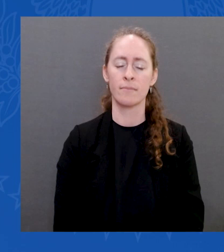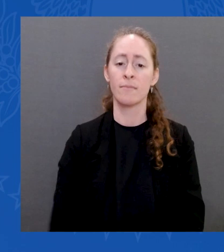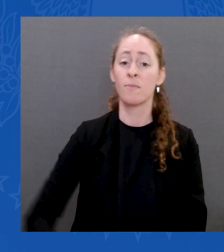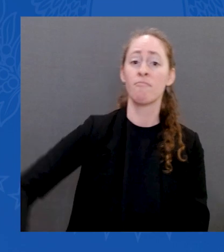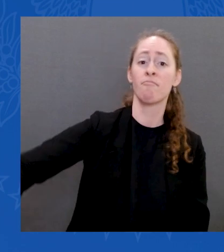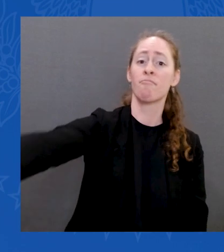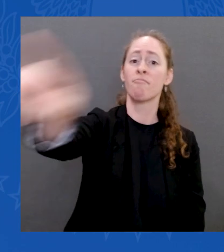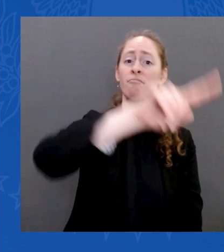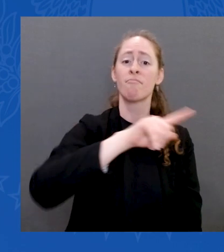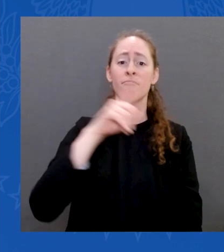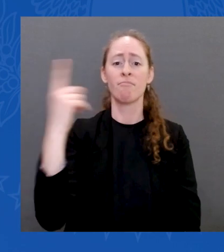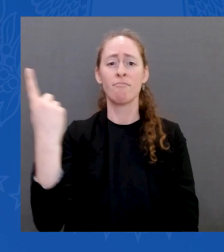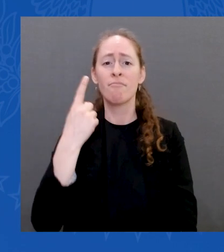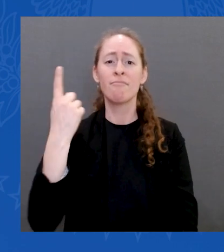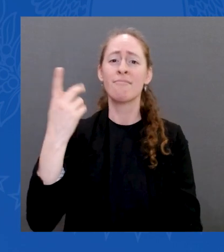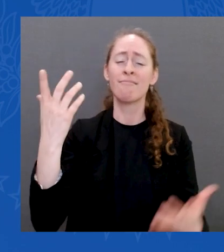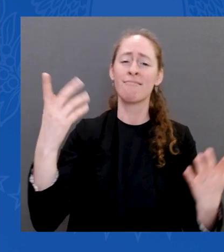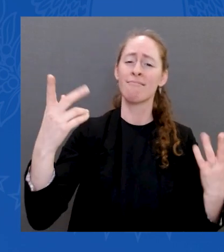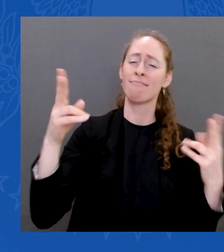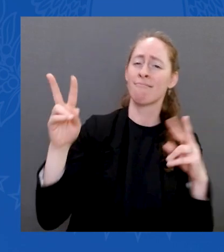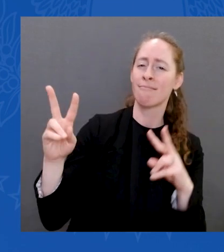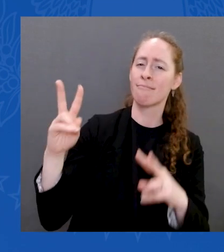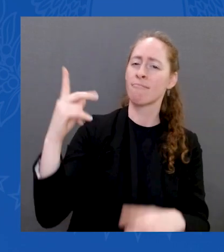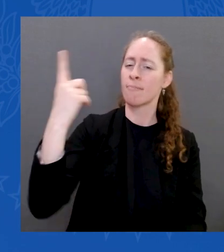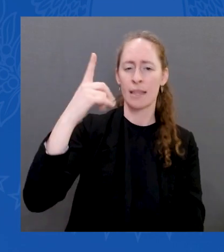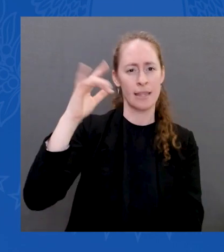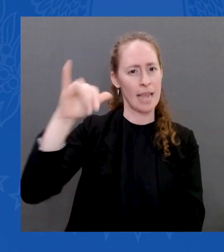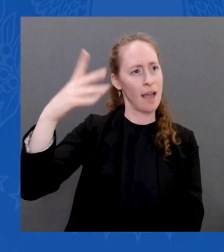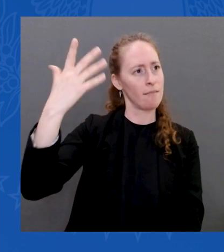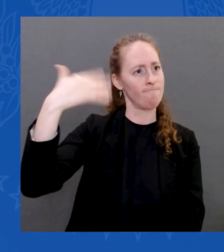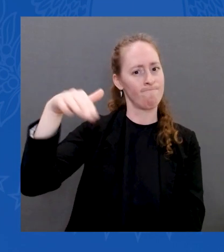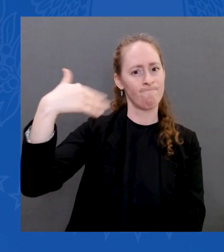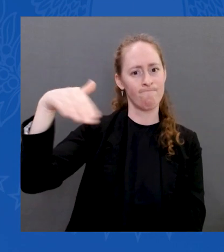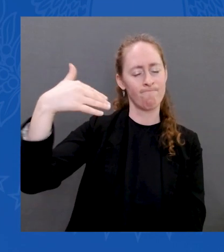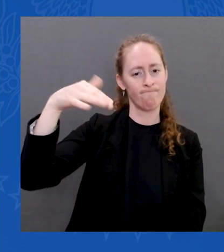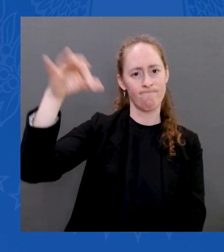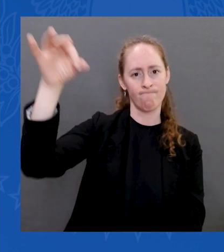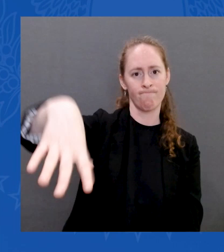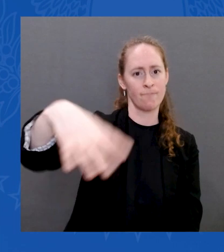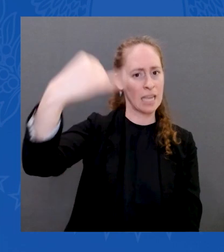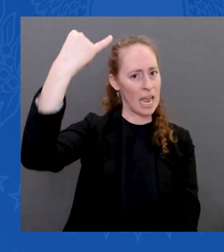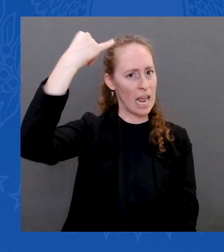by the National Teacher of the Year. Kurt, you have and I have something in common though.